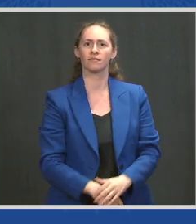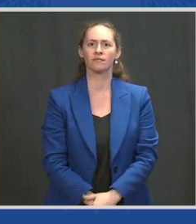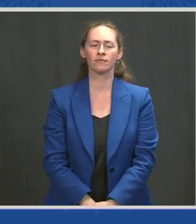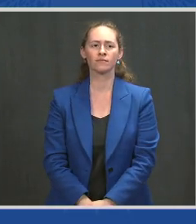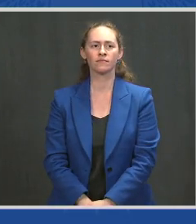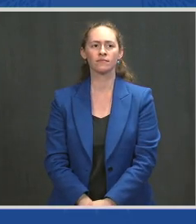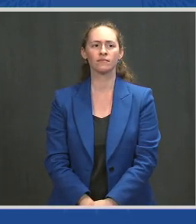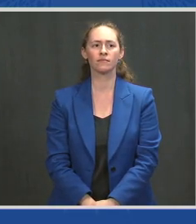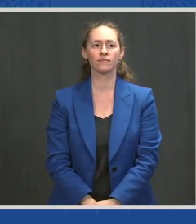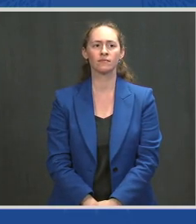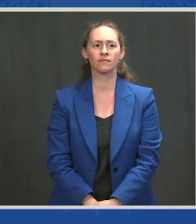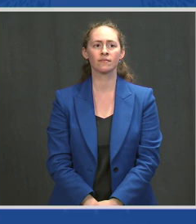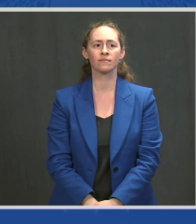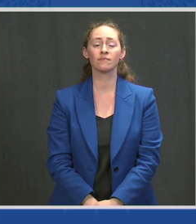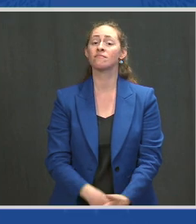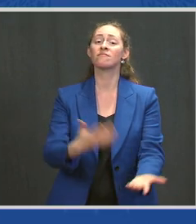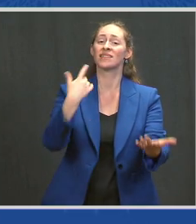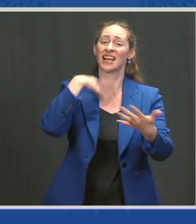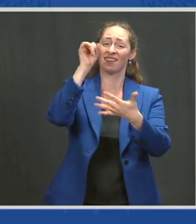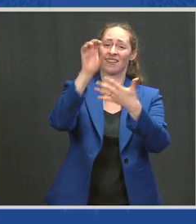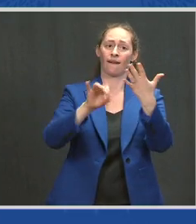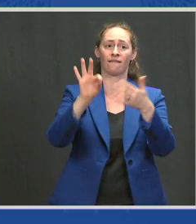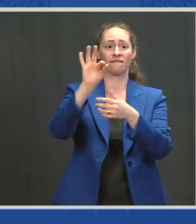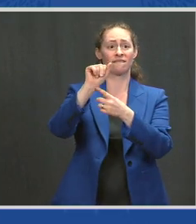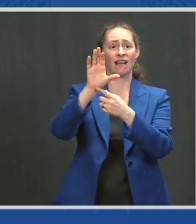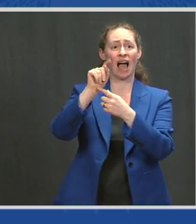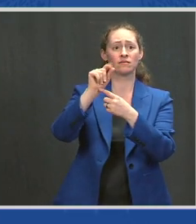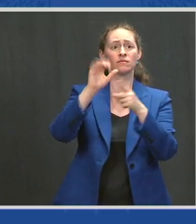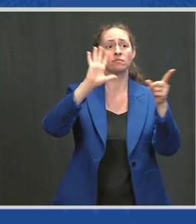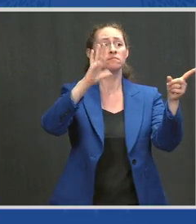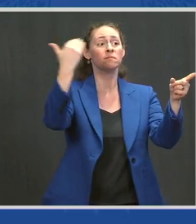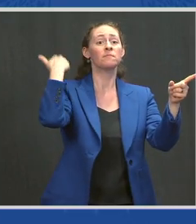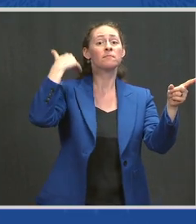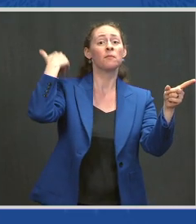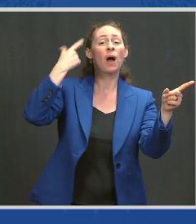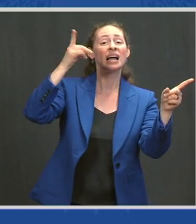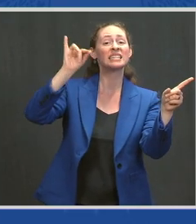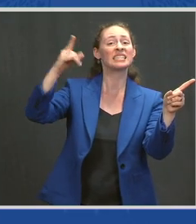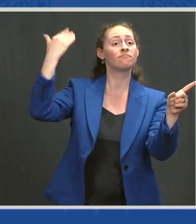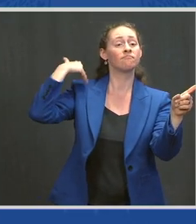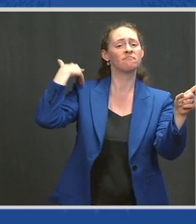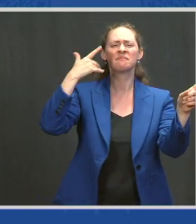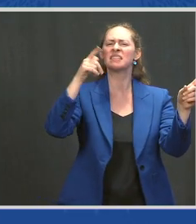The Press: But given his past behavior has not changed and, in that press conference, after sitting down with you for several hours,